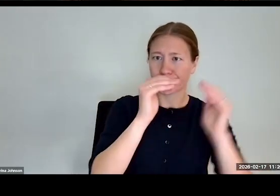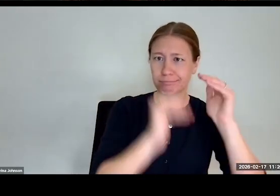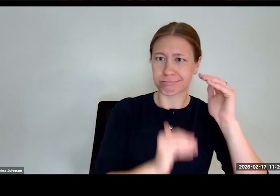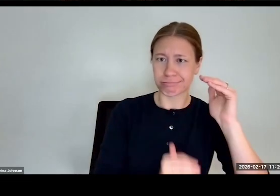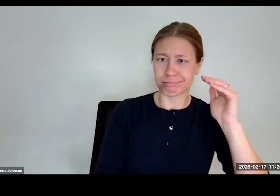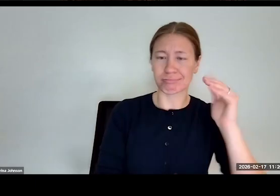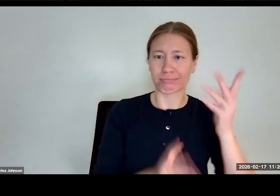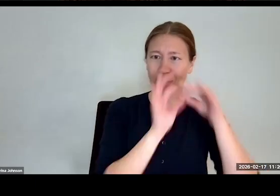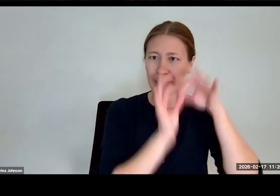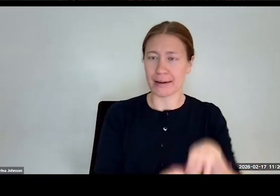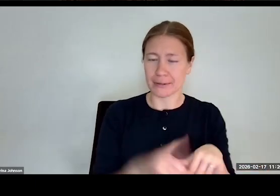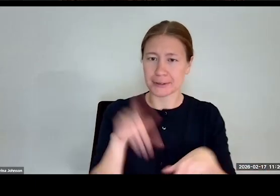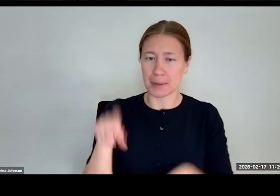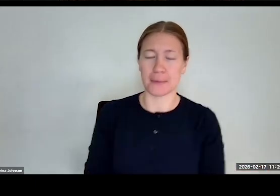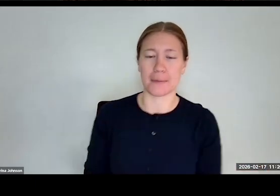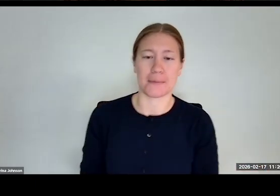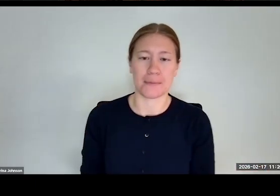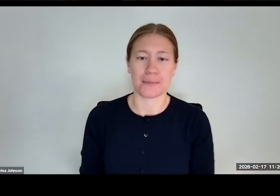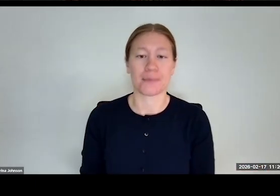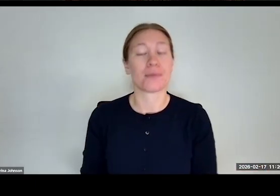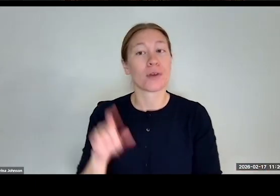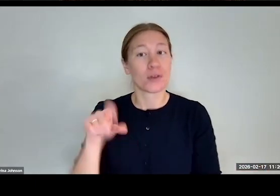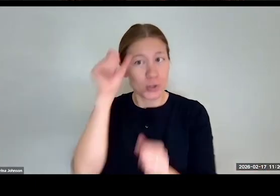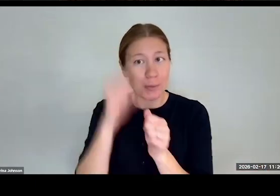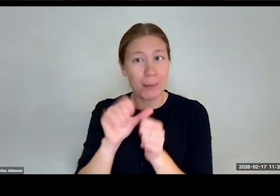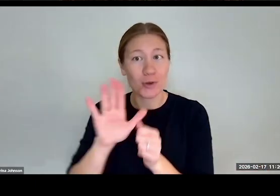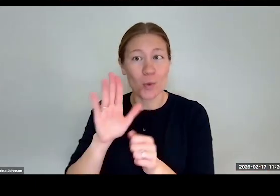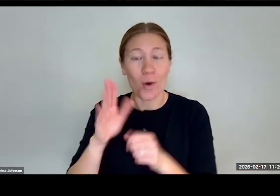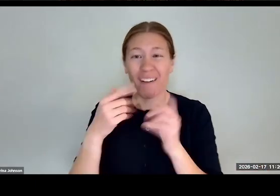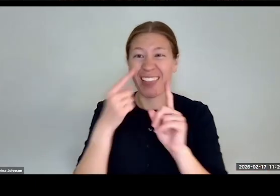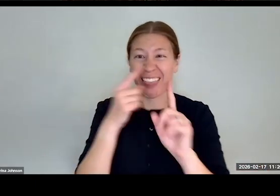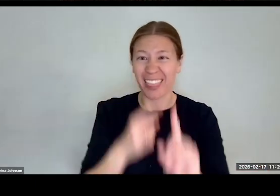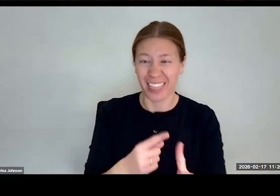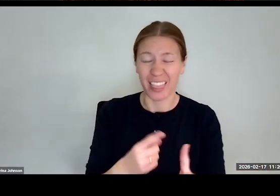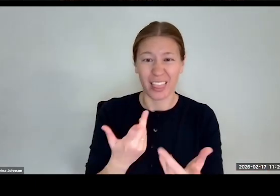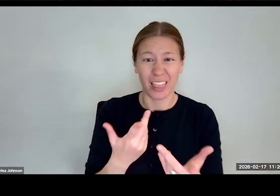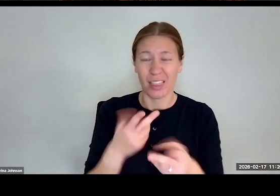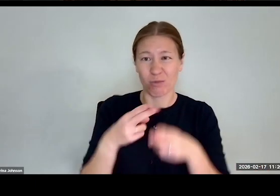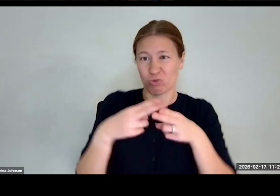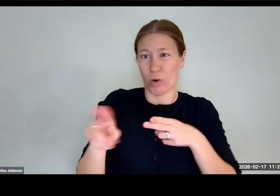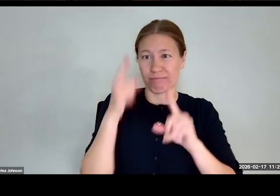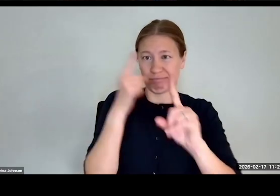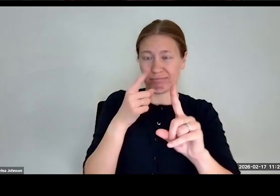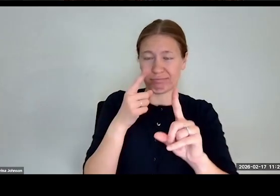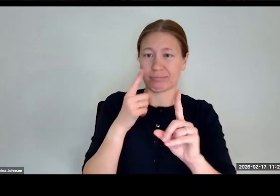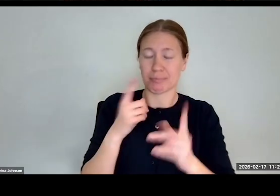Also important to keep in mind is that your list items should be brief, paragraphs are not good list items. If you need to write a paragraph,